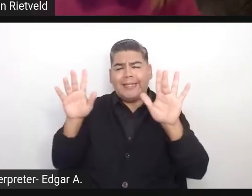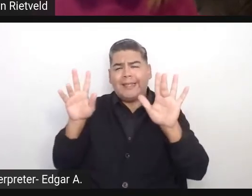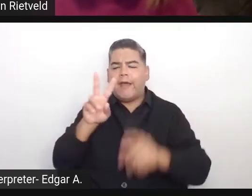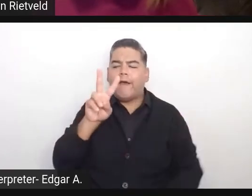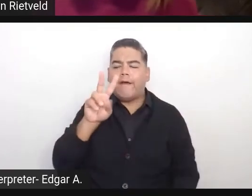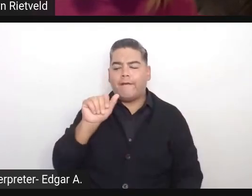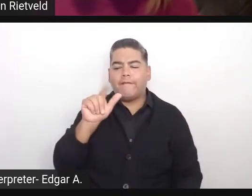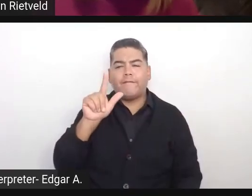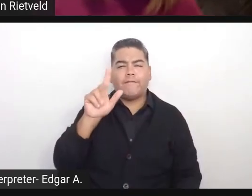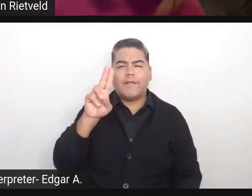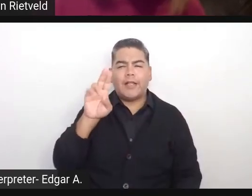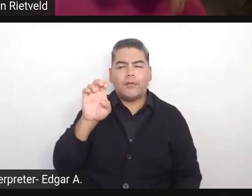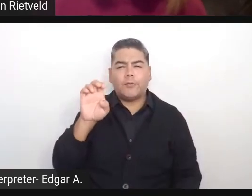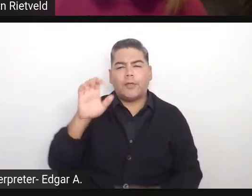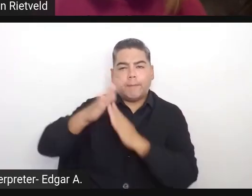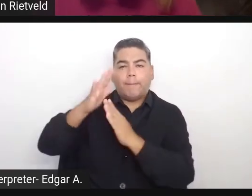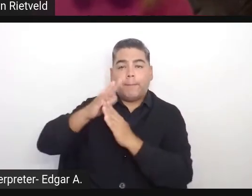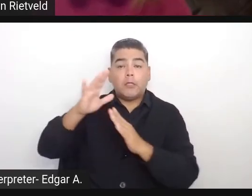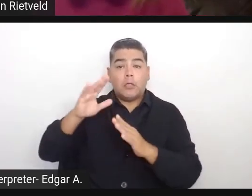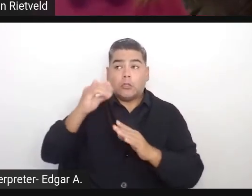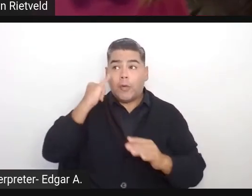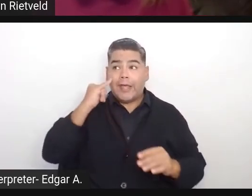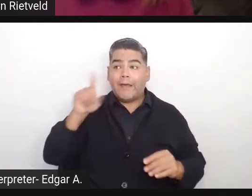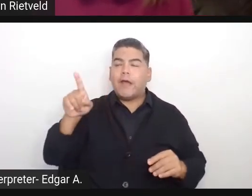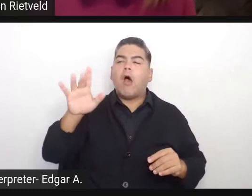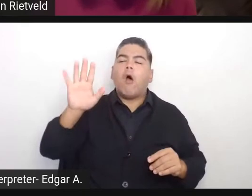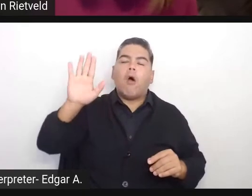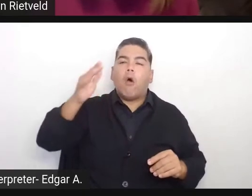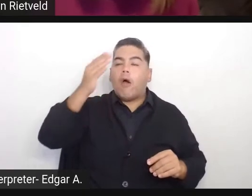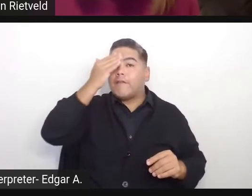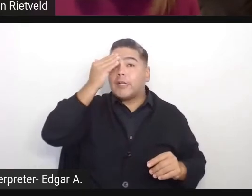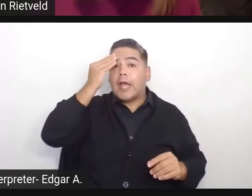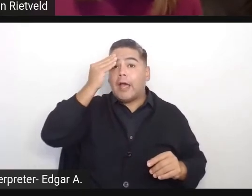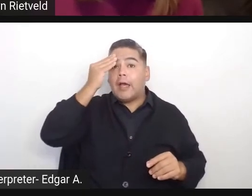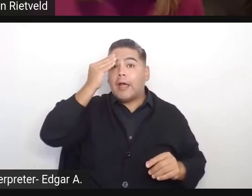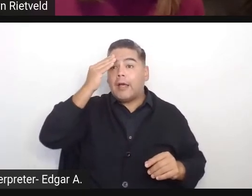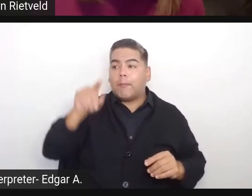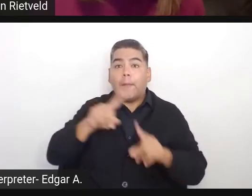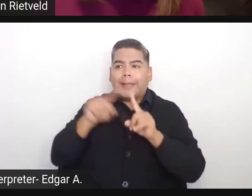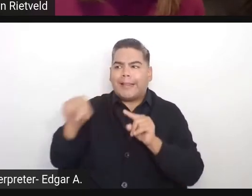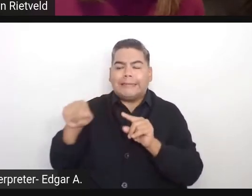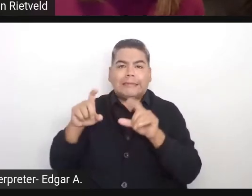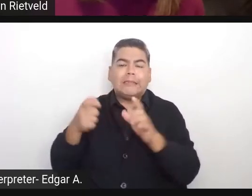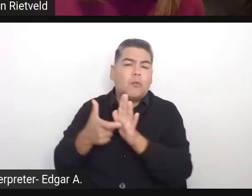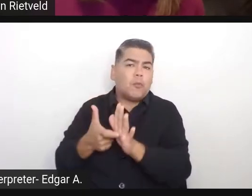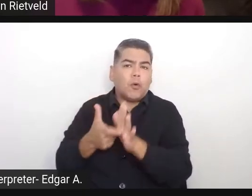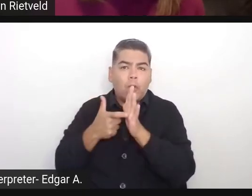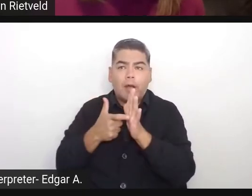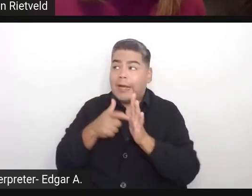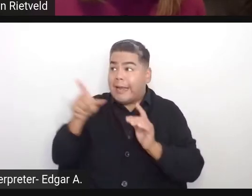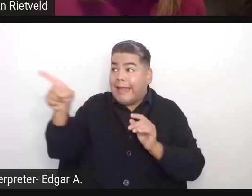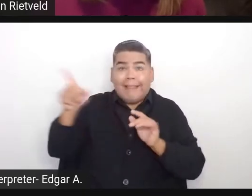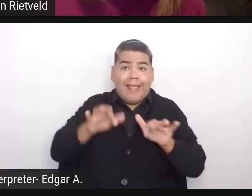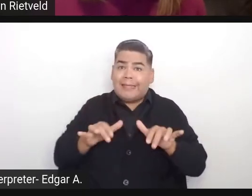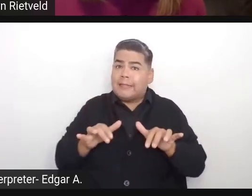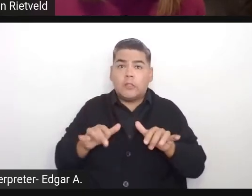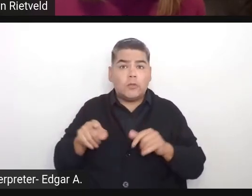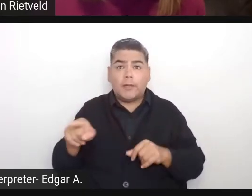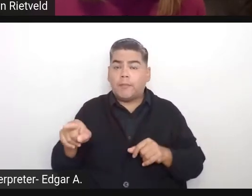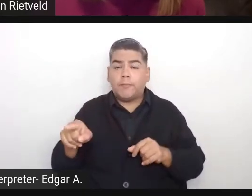If you don't have an empty value, and a field is required, and the user doesn't fill out the field, that first option is going